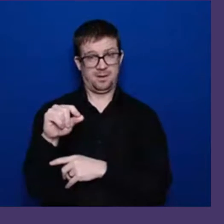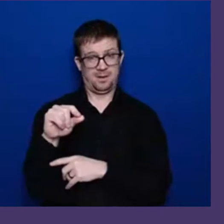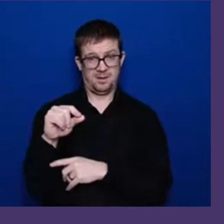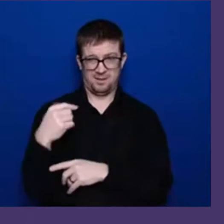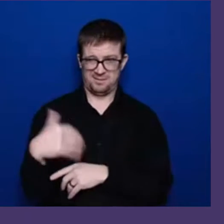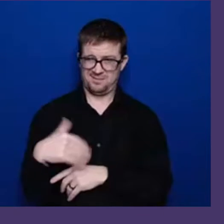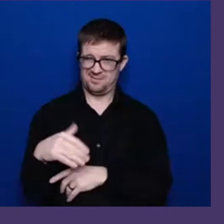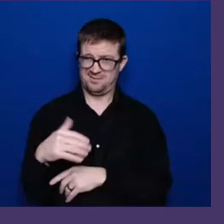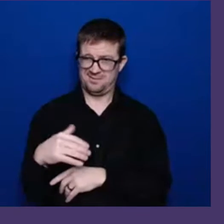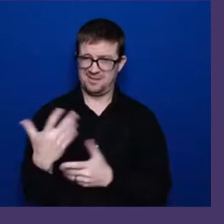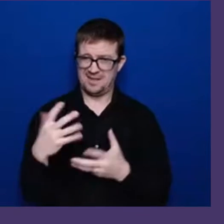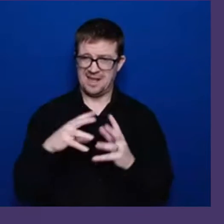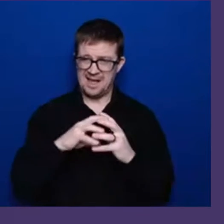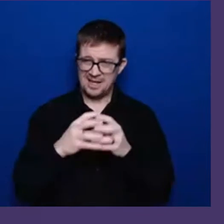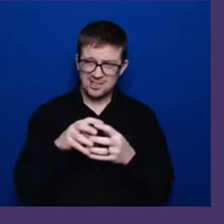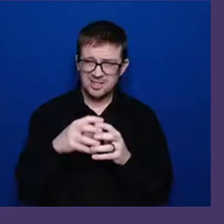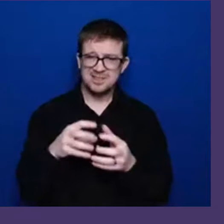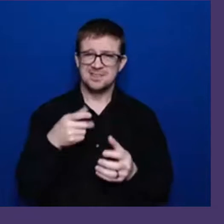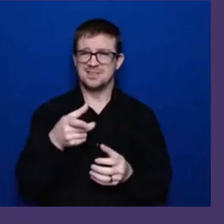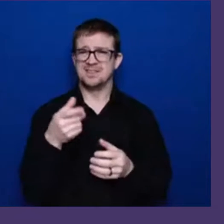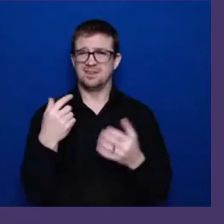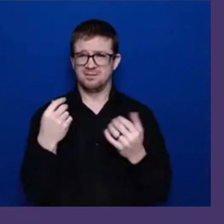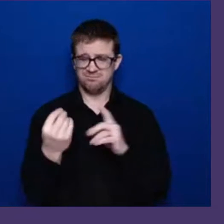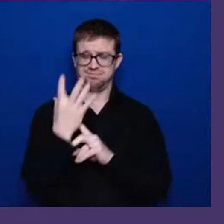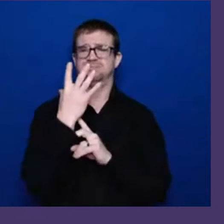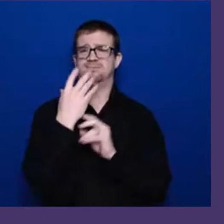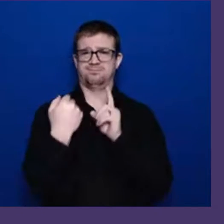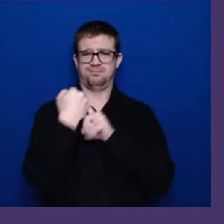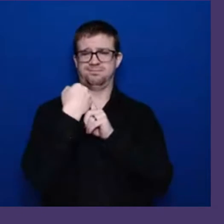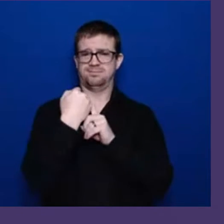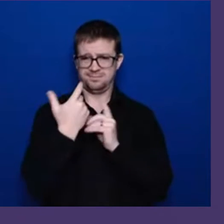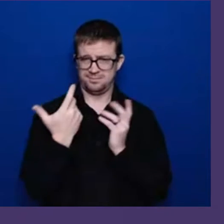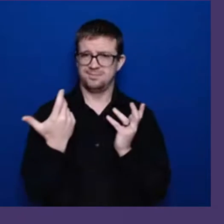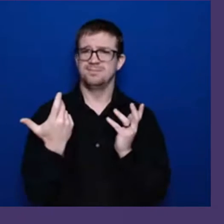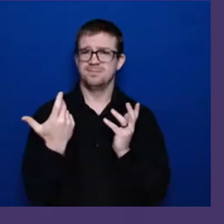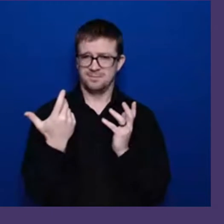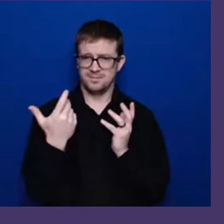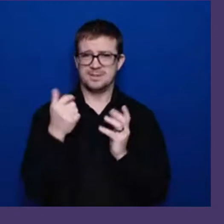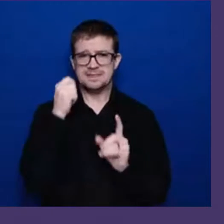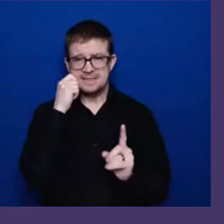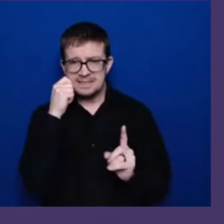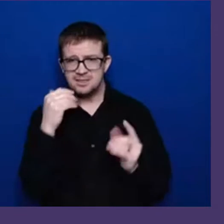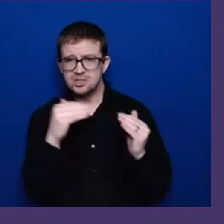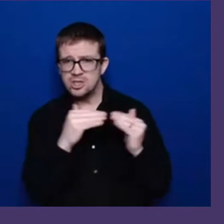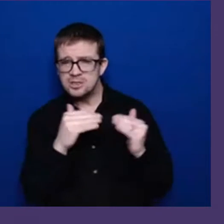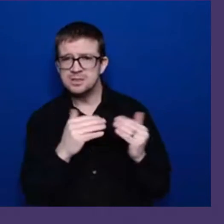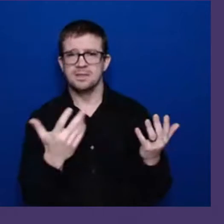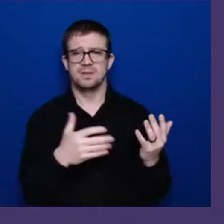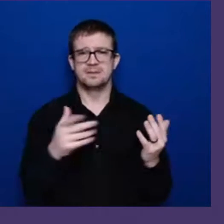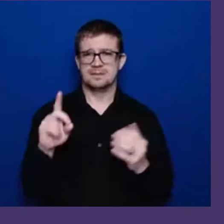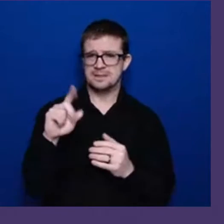our face, of racial justice and disability justice. Disability justice, the health equity side of